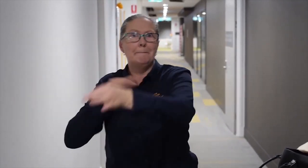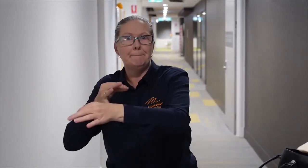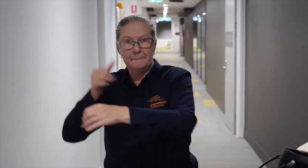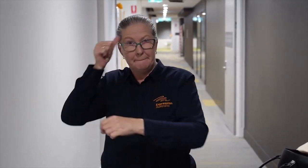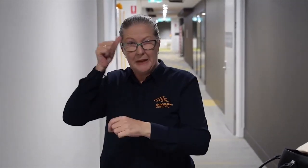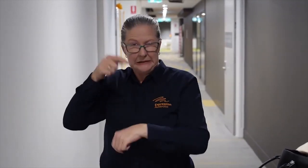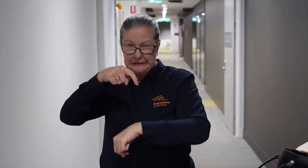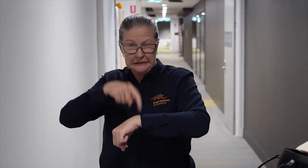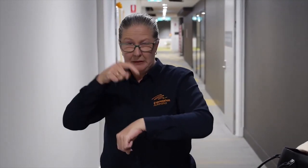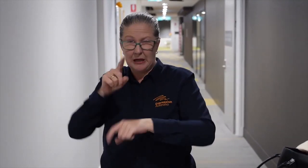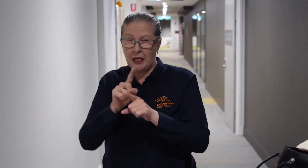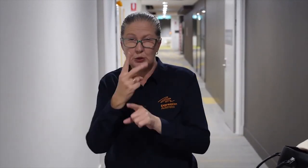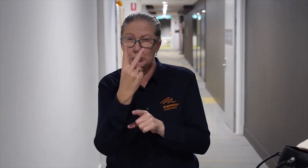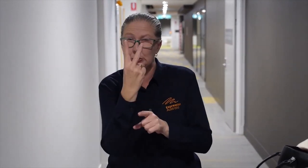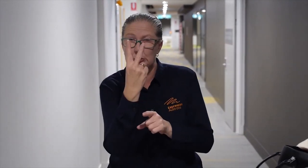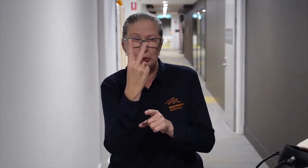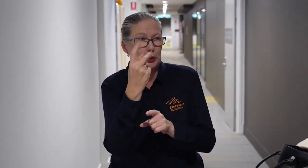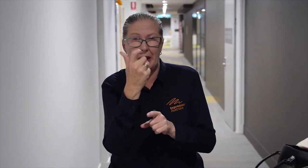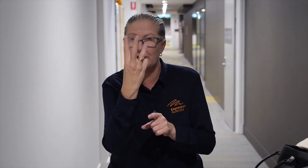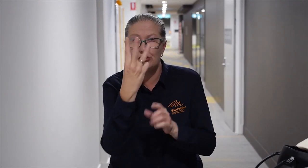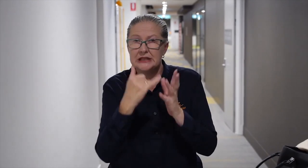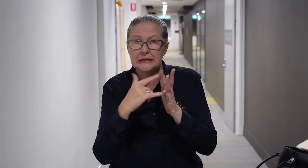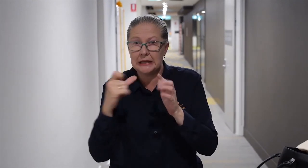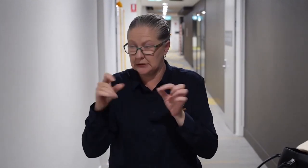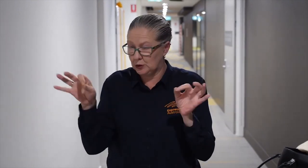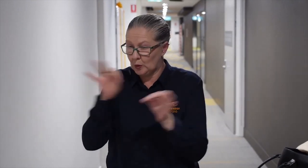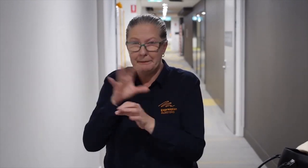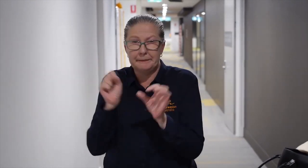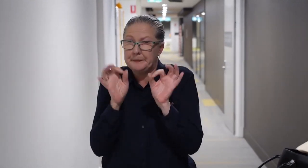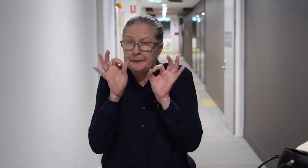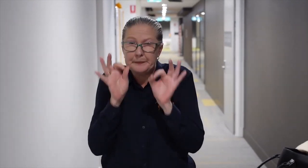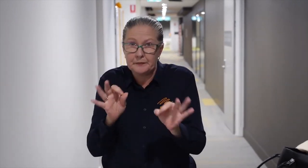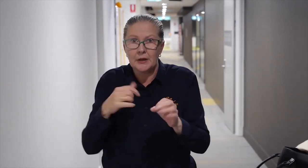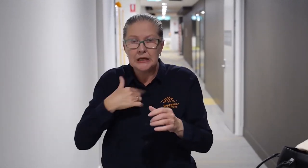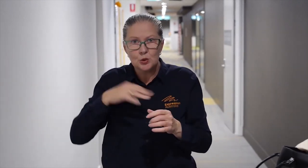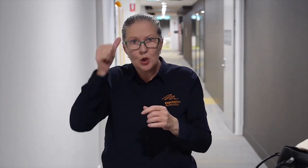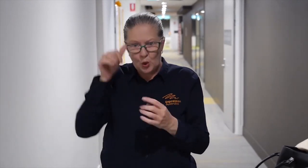The time we have to transition is only a brief two to three seconds and must be done seamlessly for the viewers at home.